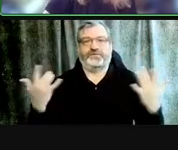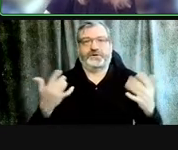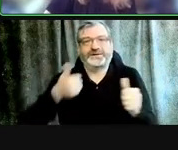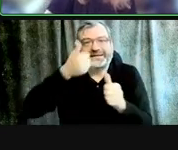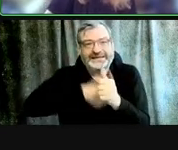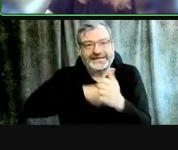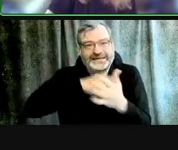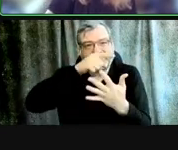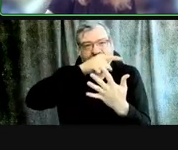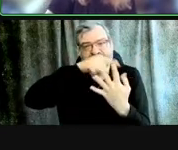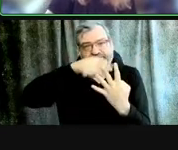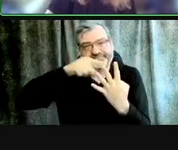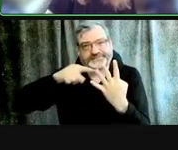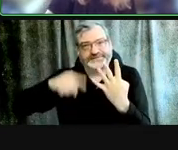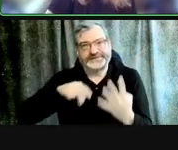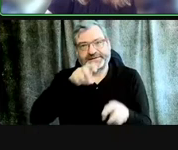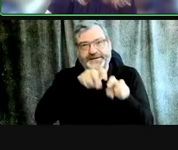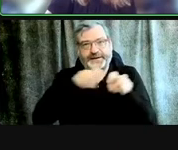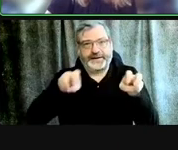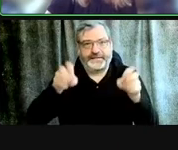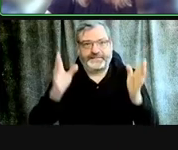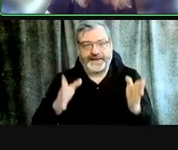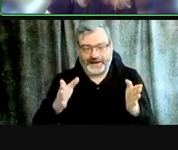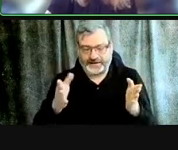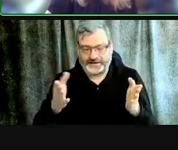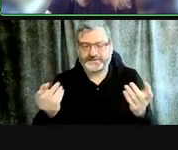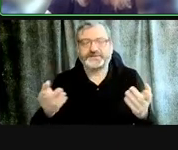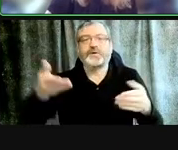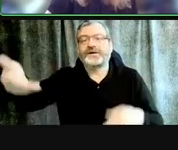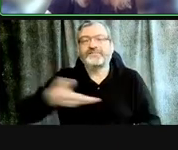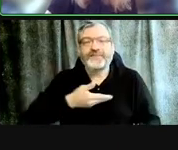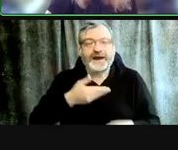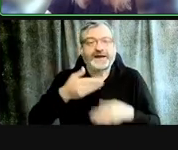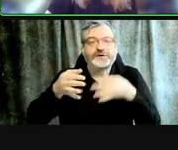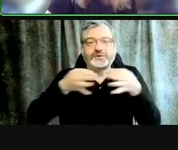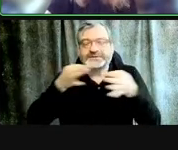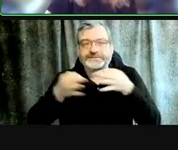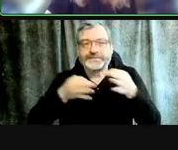invited to guide us through their process and role in bringing awareness,